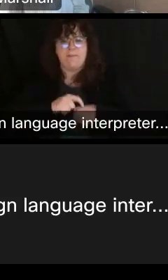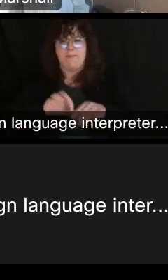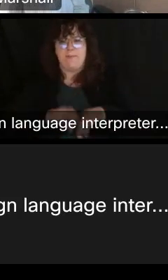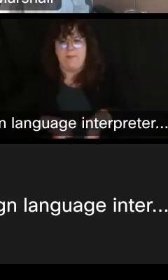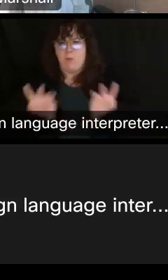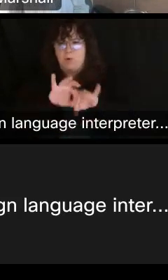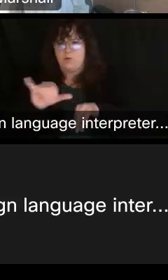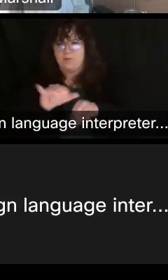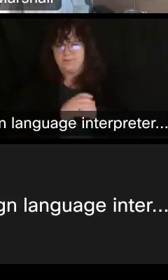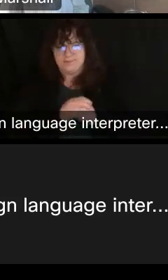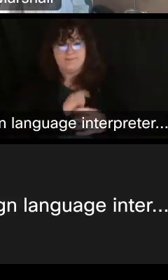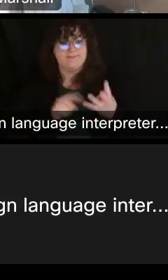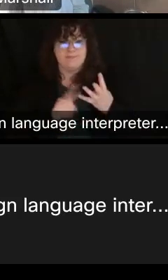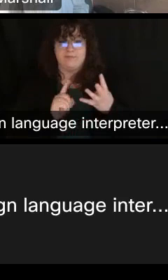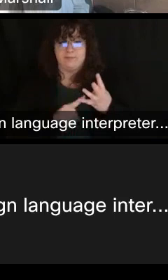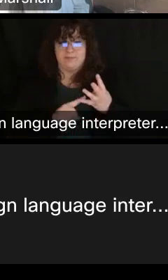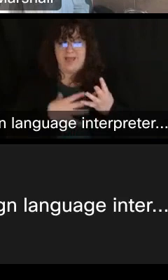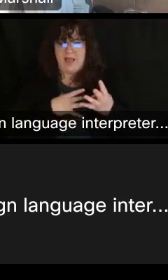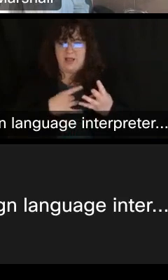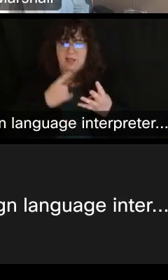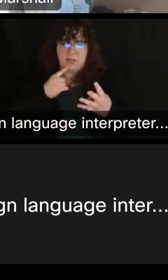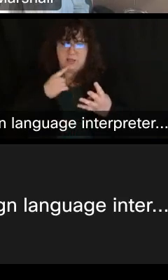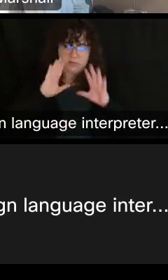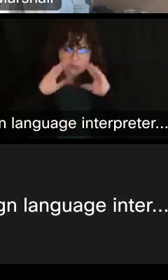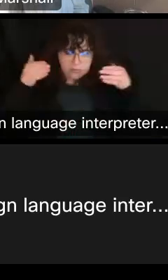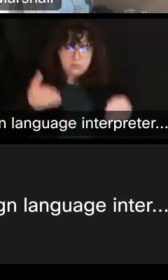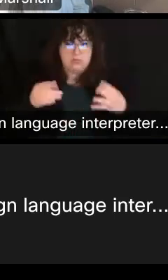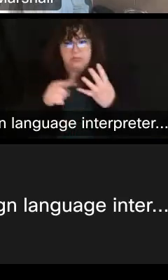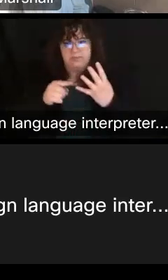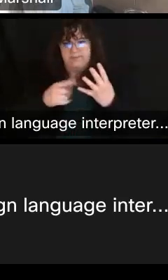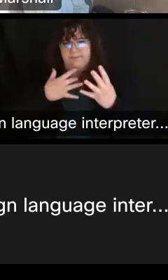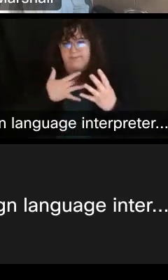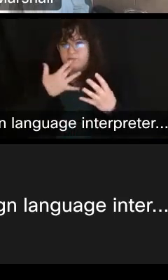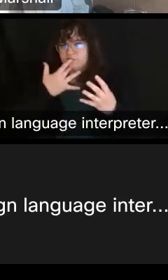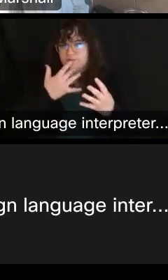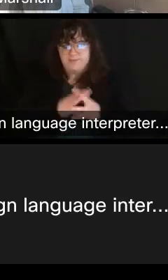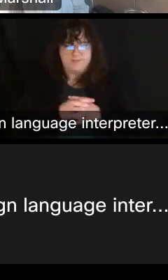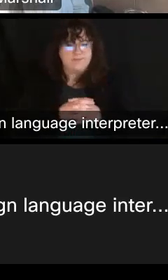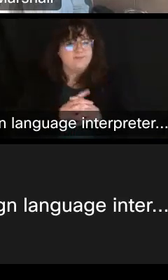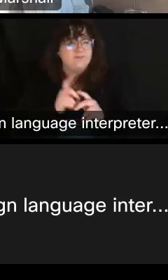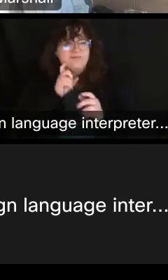Okay, this one I like to hone in on. You know, I talked a little bit about dual case management a